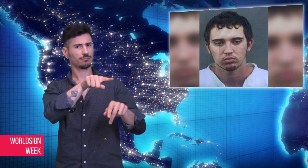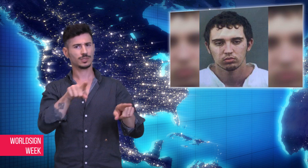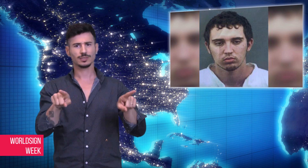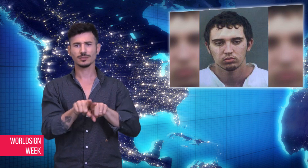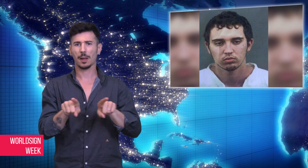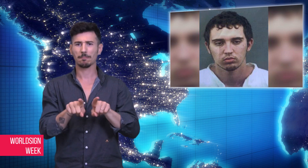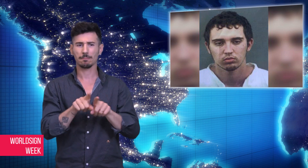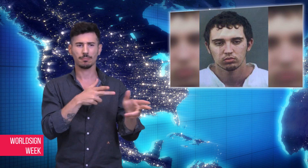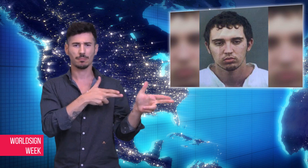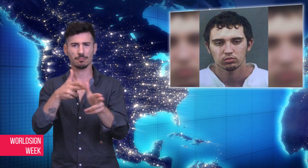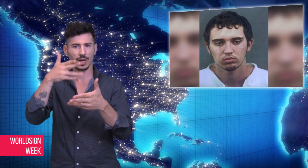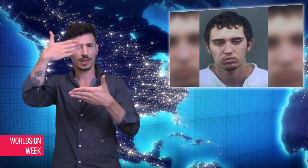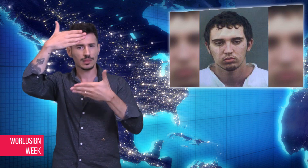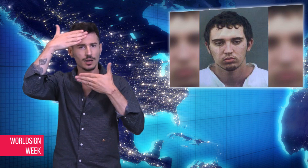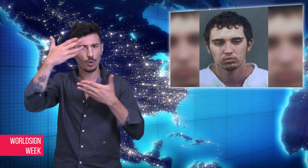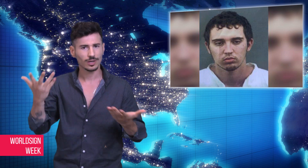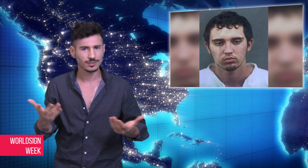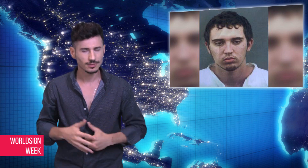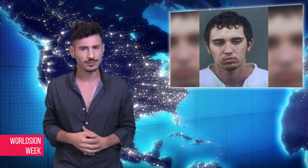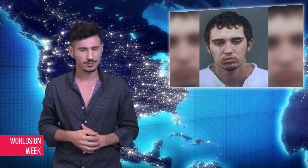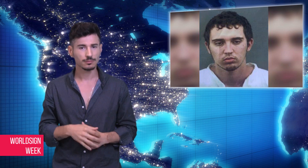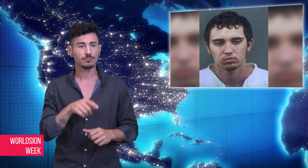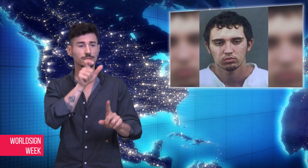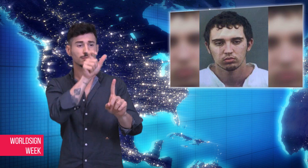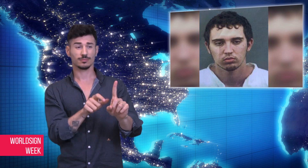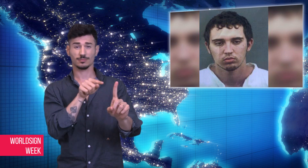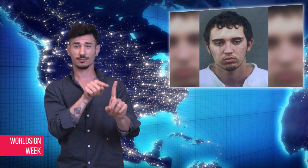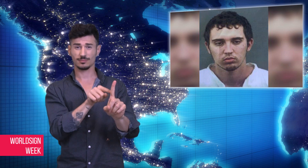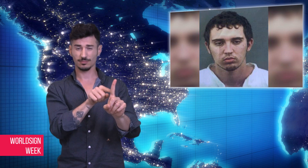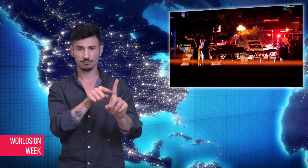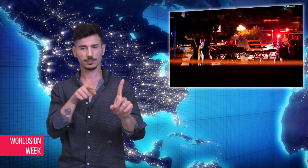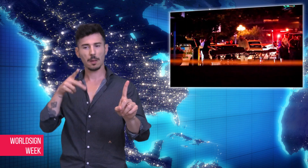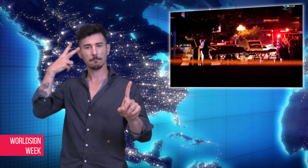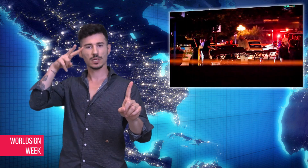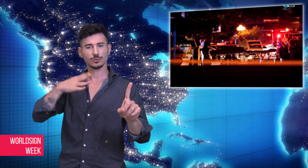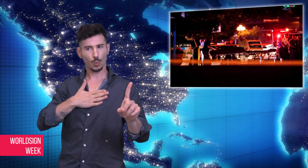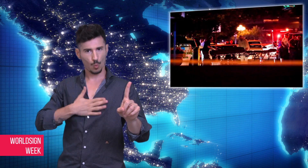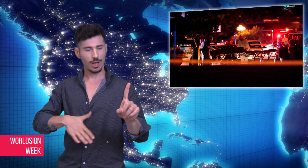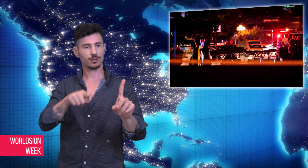Eight Mexican citizens were killed in El Paso, and the